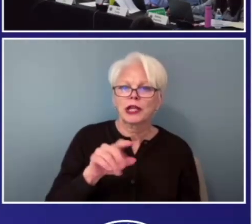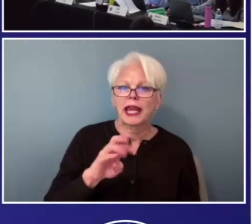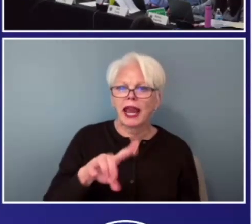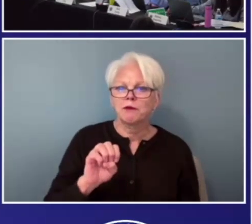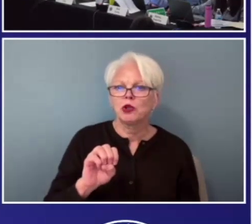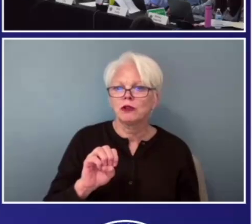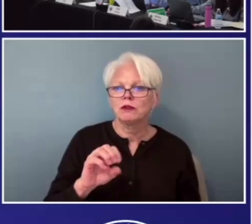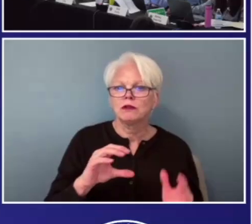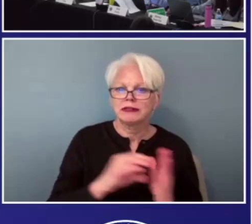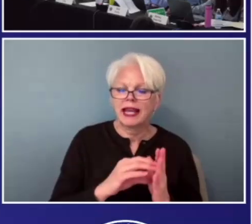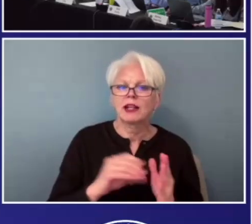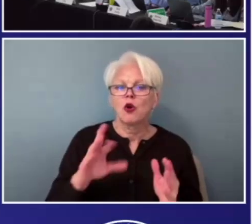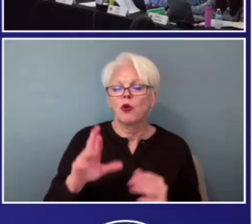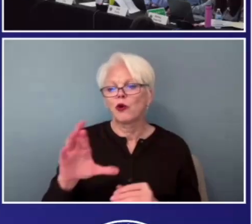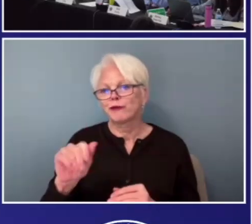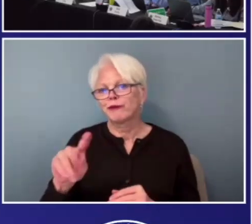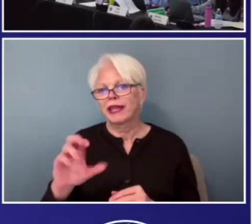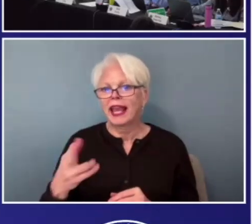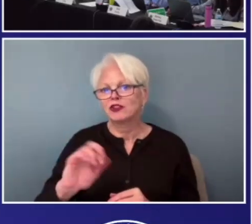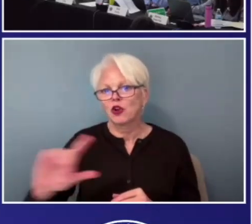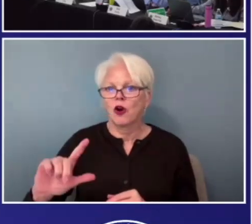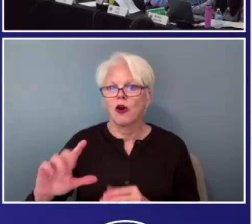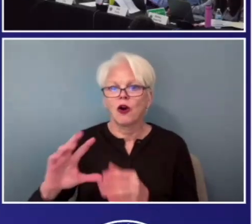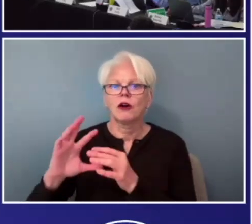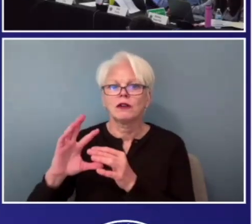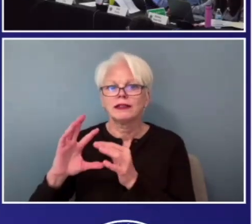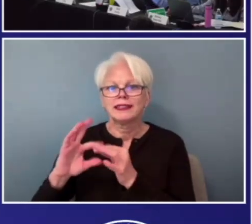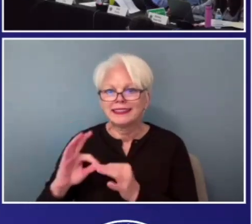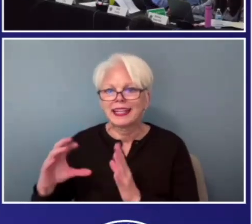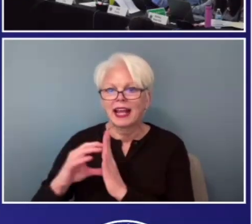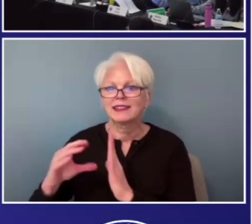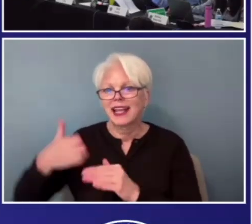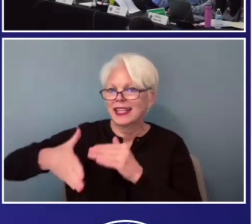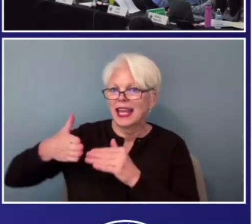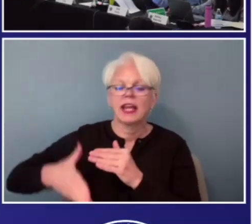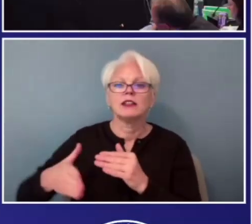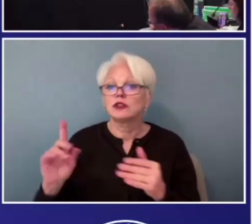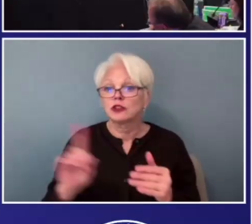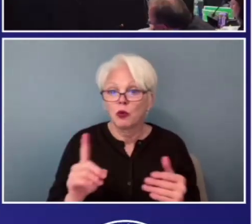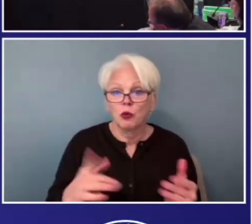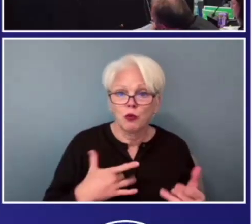of a, you know, catch-all text at the end. Where do we stand on that? We will definitely speak to it in the